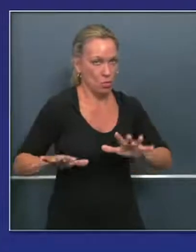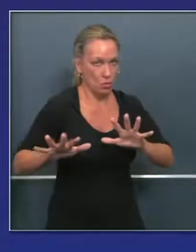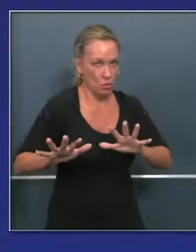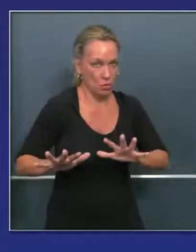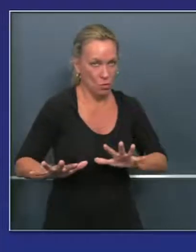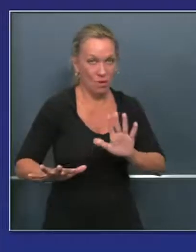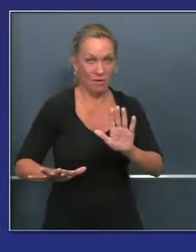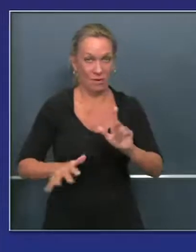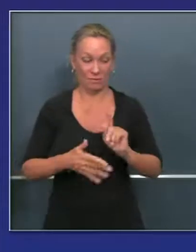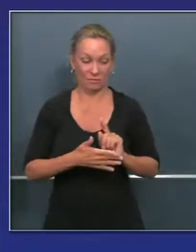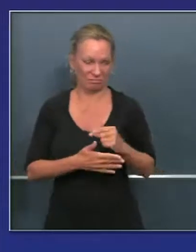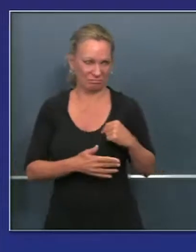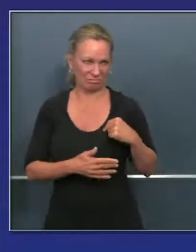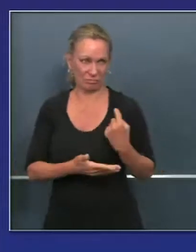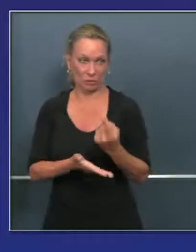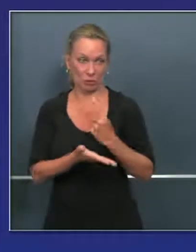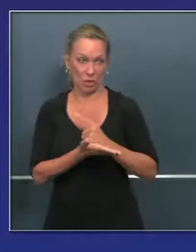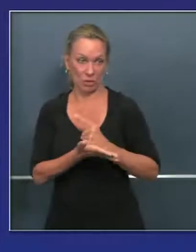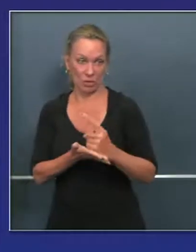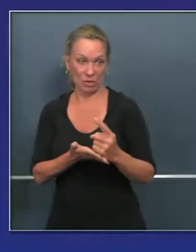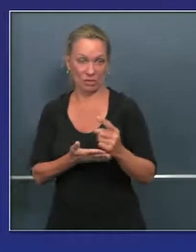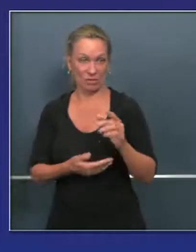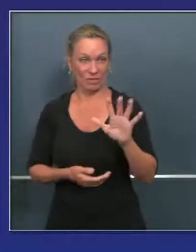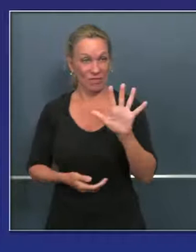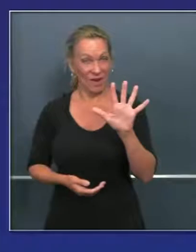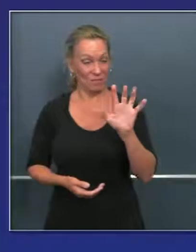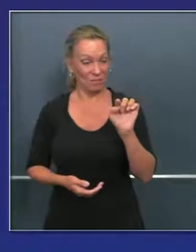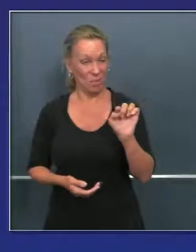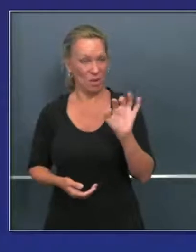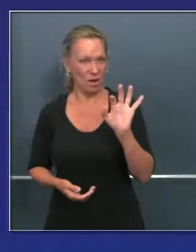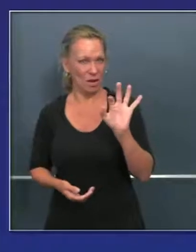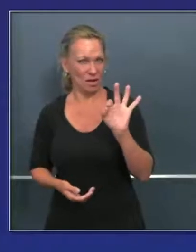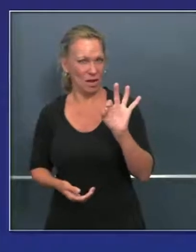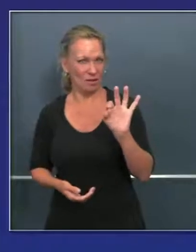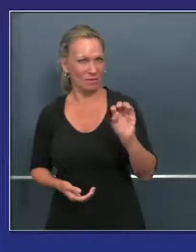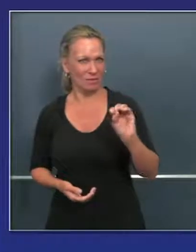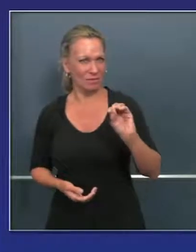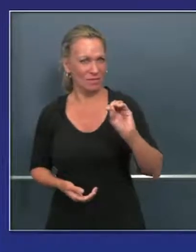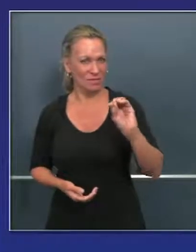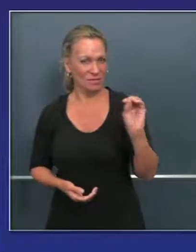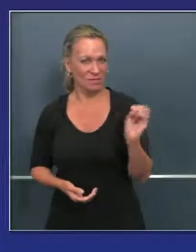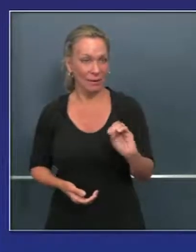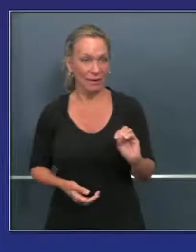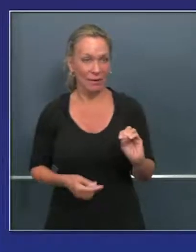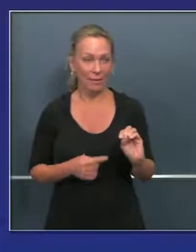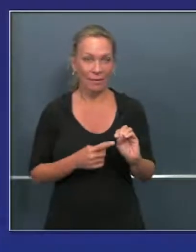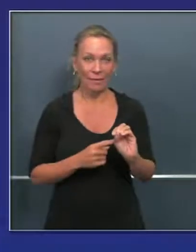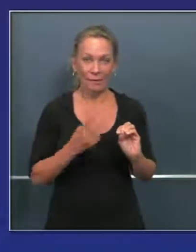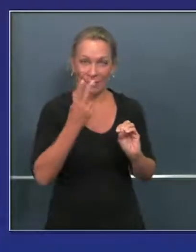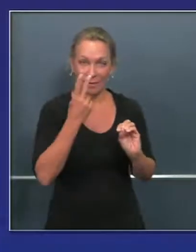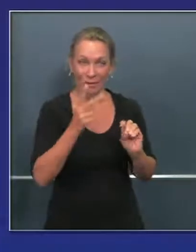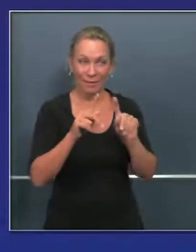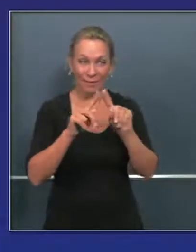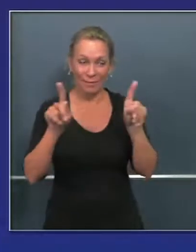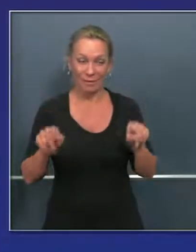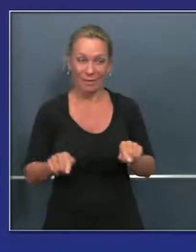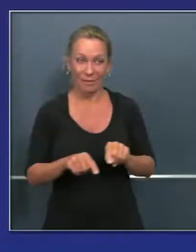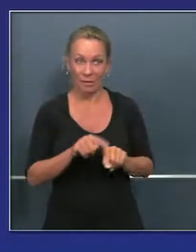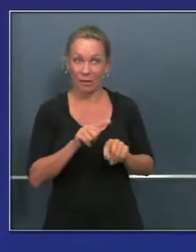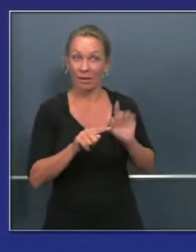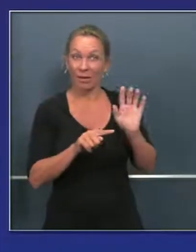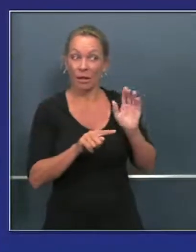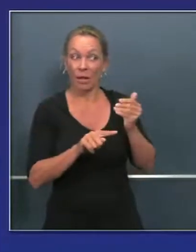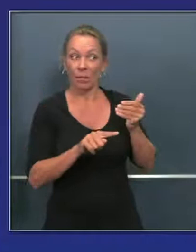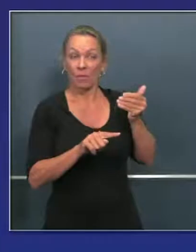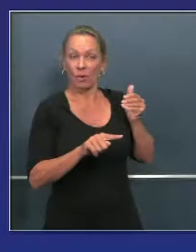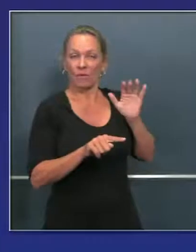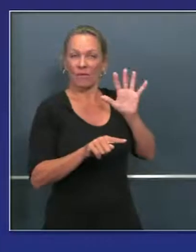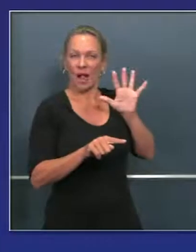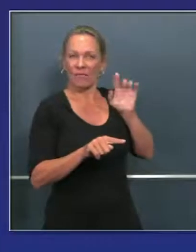this chart is the 14 day just the last seven days we're up to five point nine percent positivity as